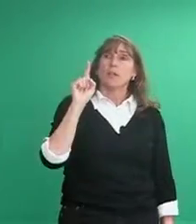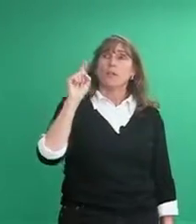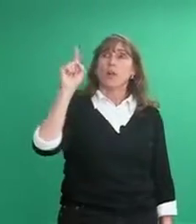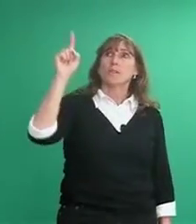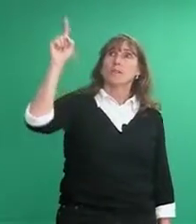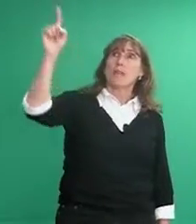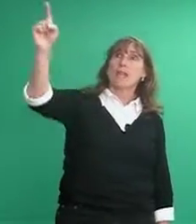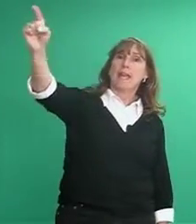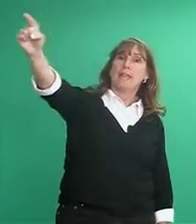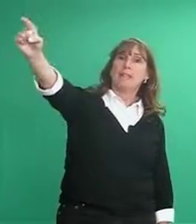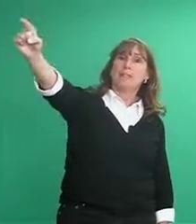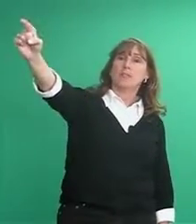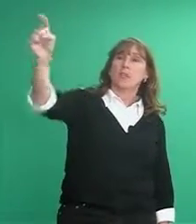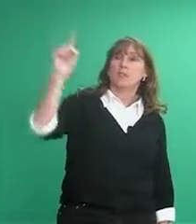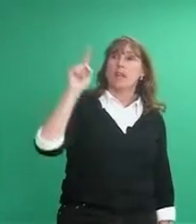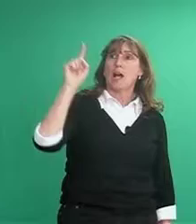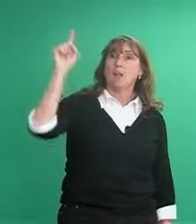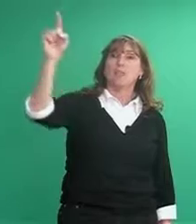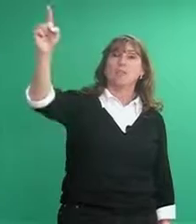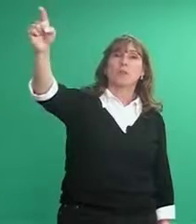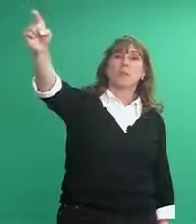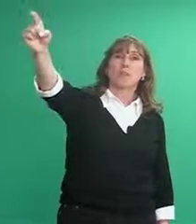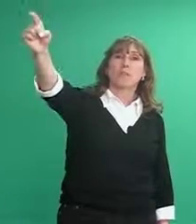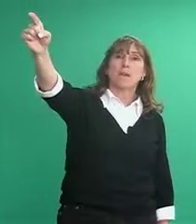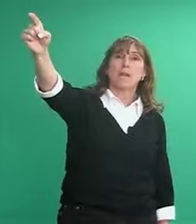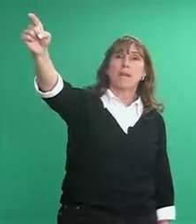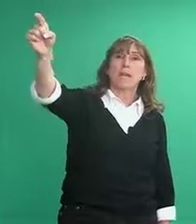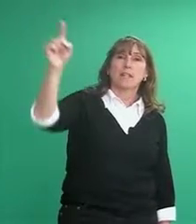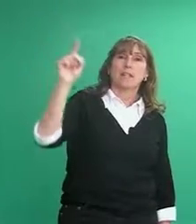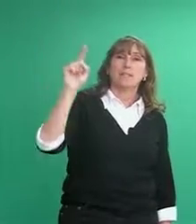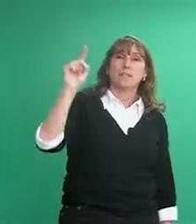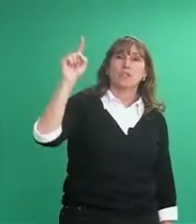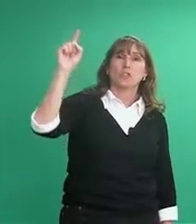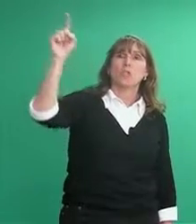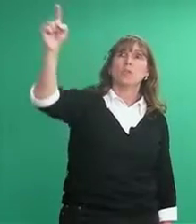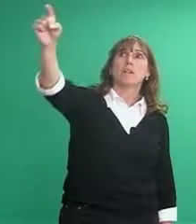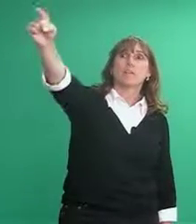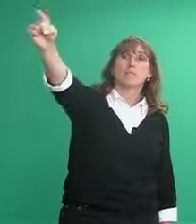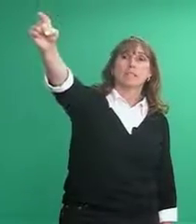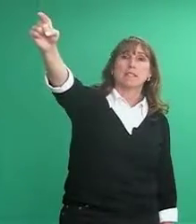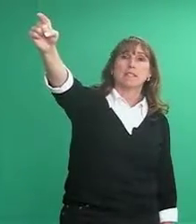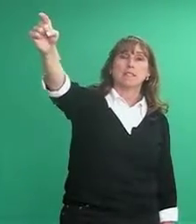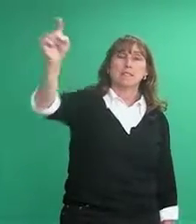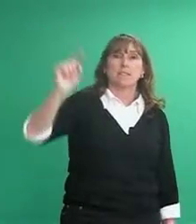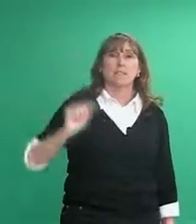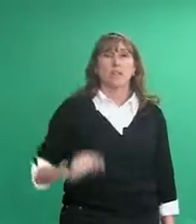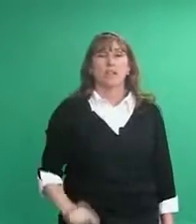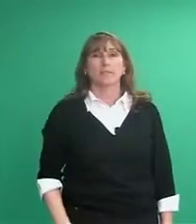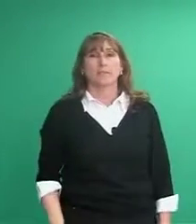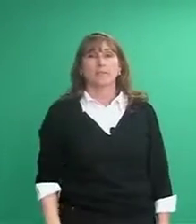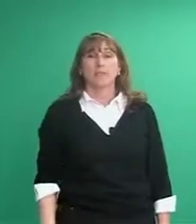notice my head is going the opposite way of my hand as if to show the distance is far